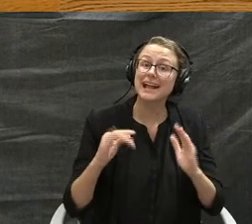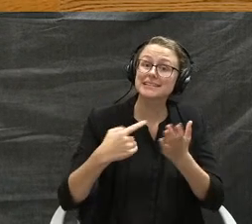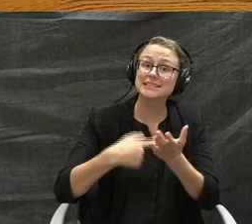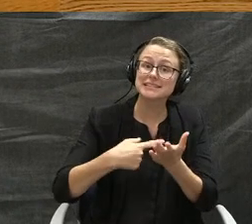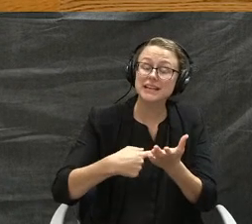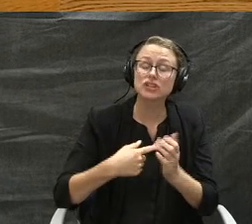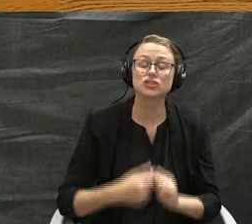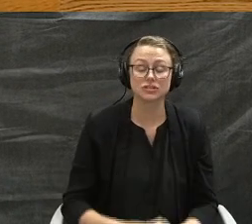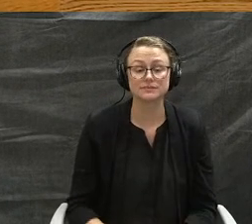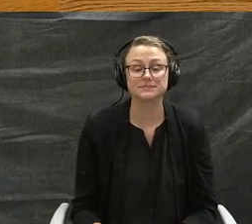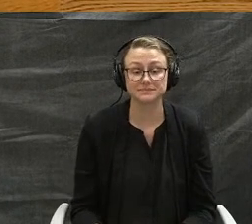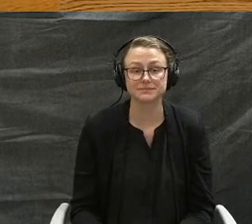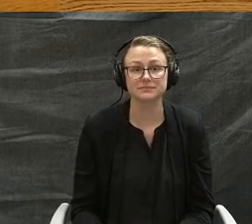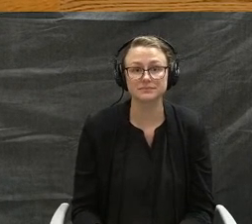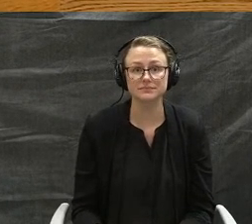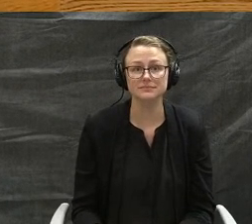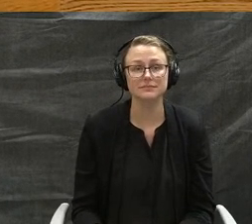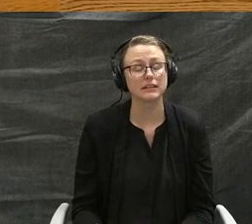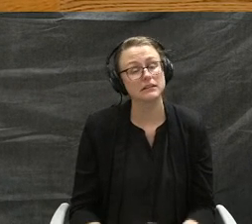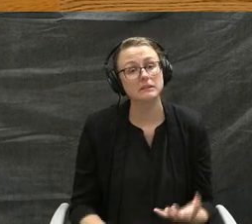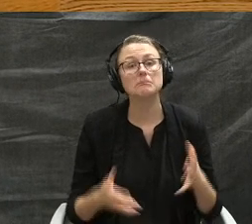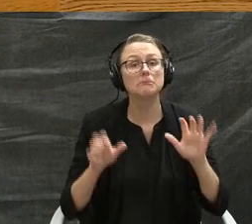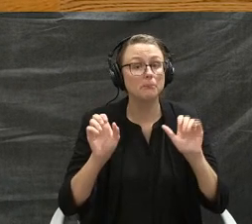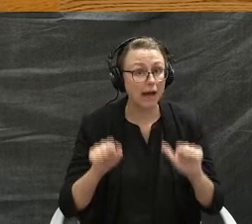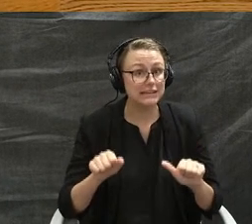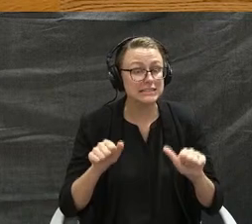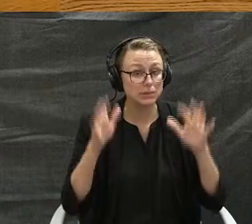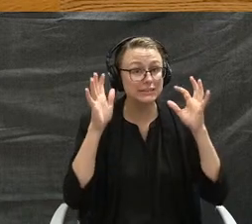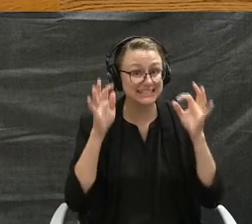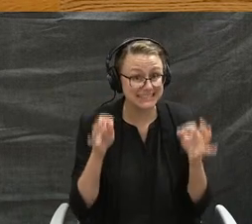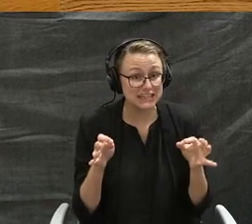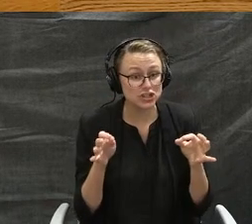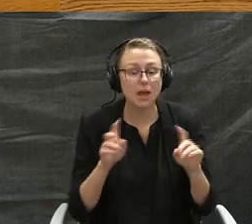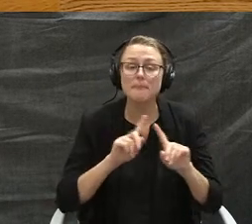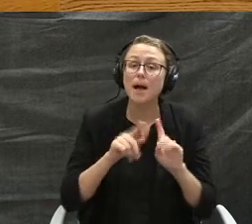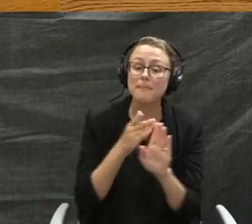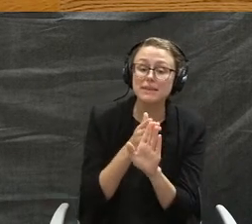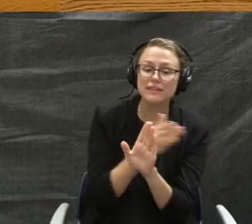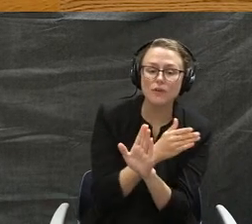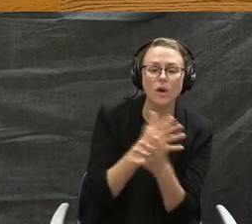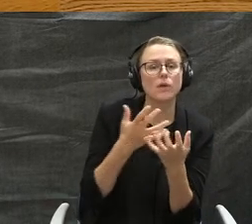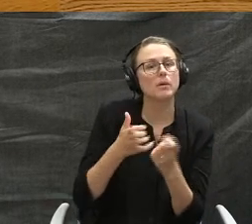that we do want to take just a 5 minute break for everybody. I